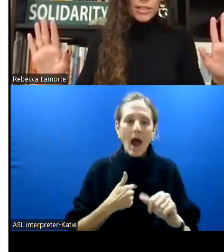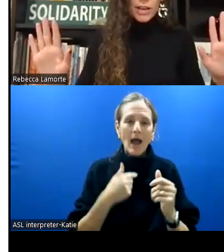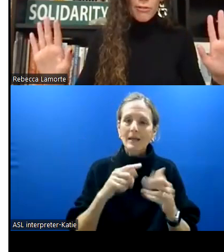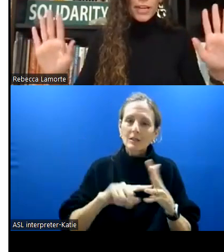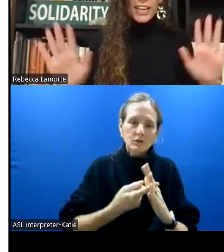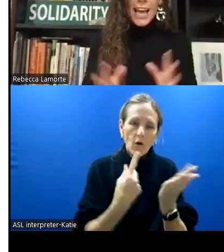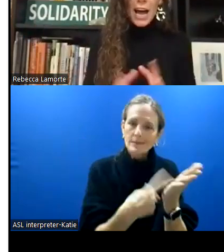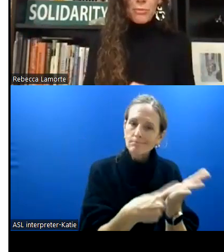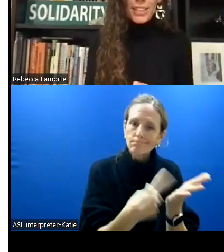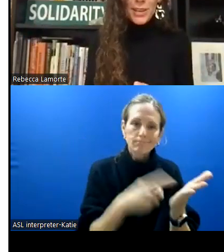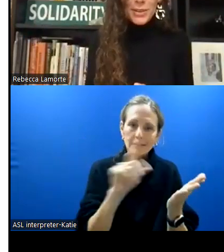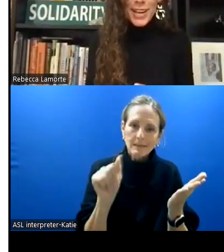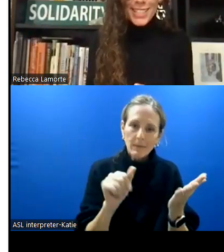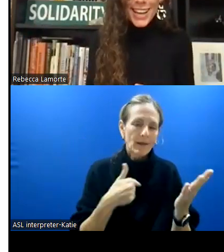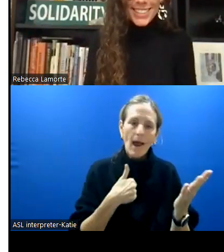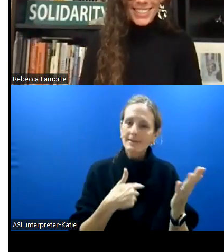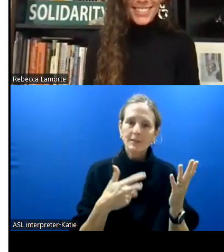it's tough for me to get down. But let's go to our next hand.